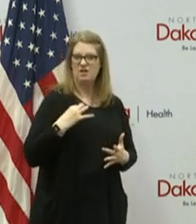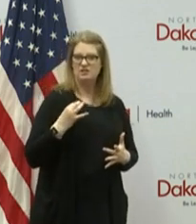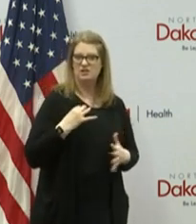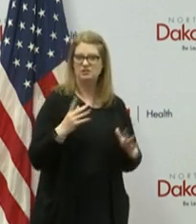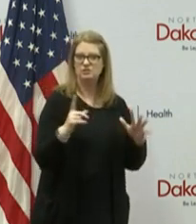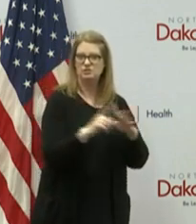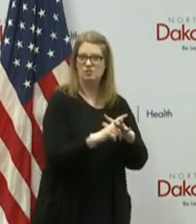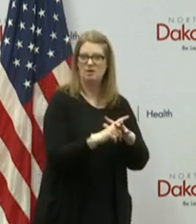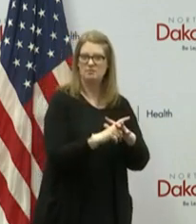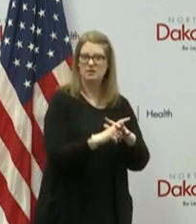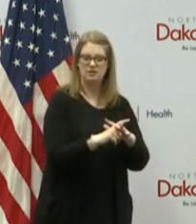ABLE TO CAST A BALLOT WITHOUT SAFETY.